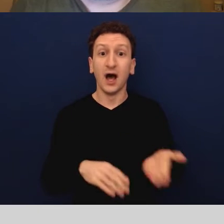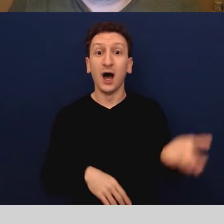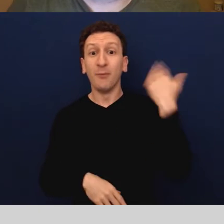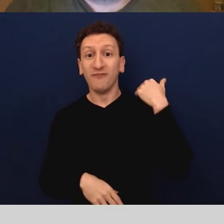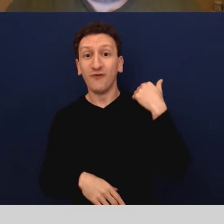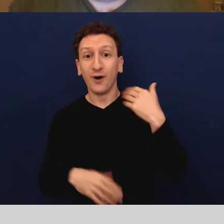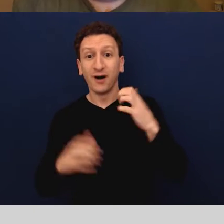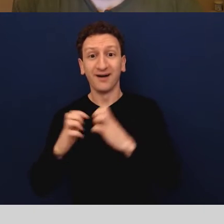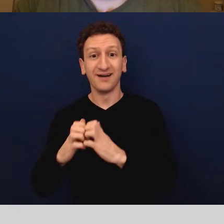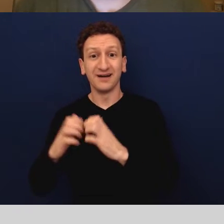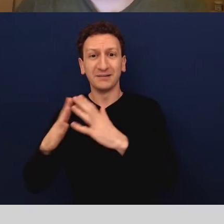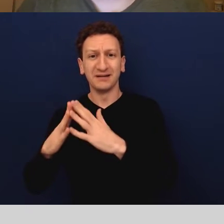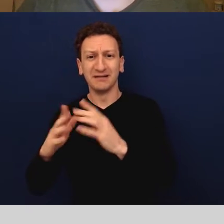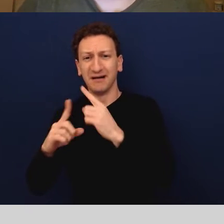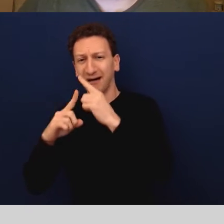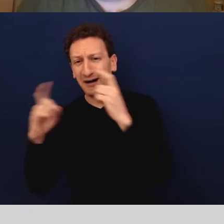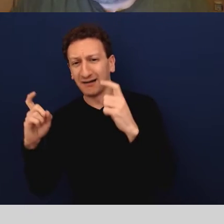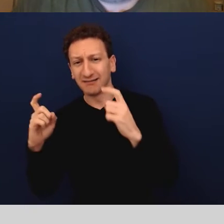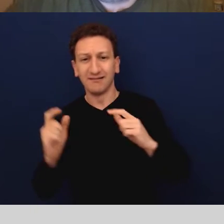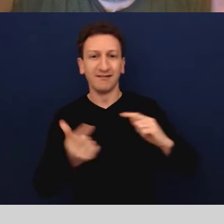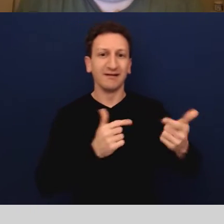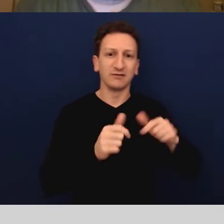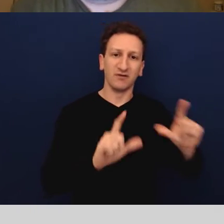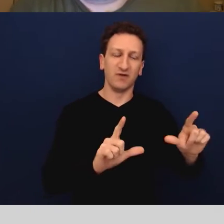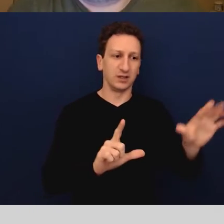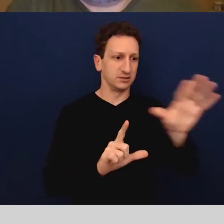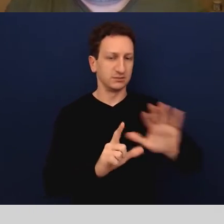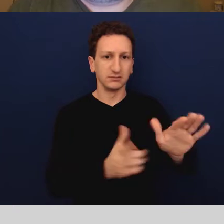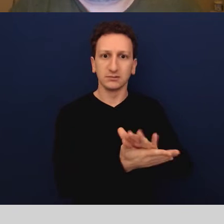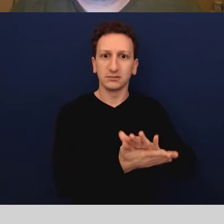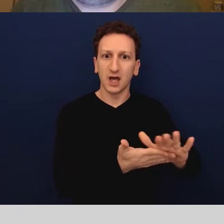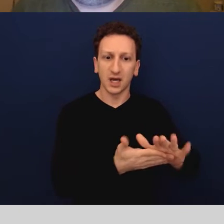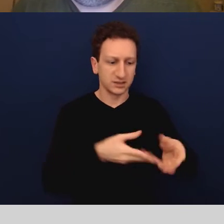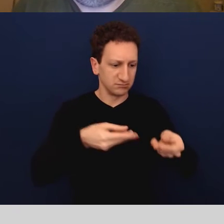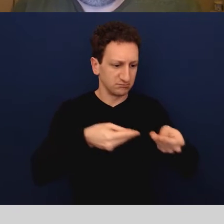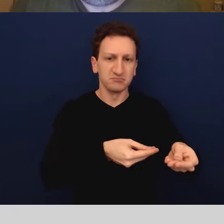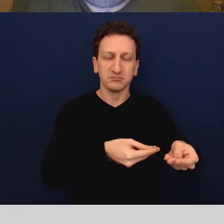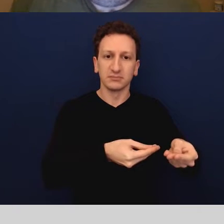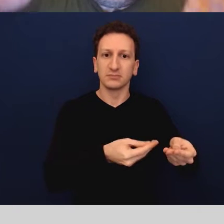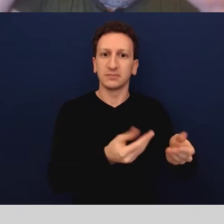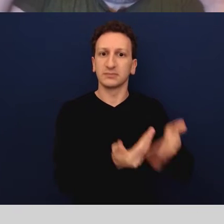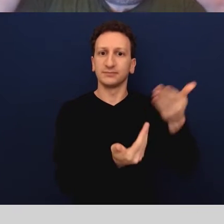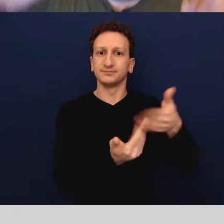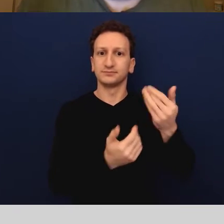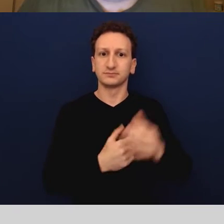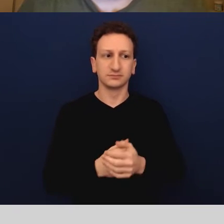but the interface was pretty cool. You just give it stuff. It figures it out. Now we have to give a string name.